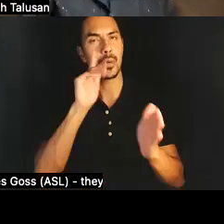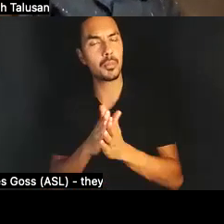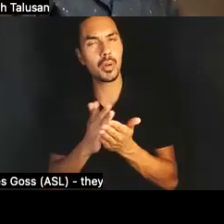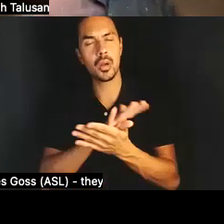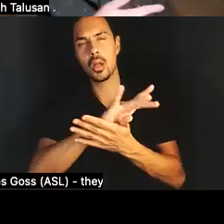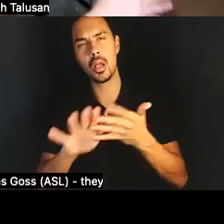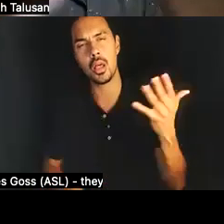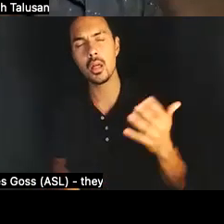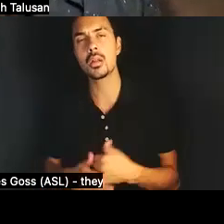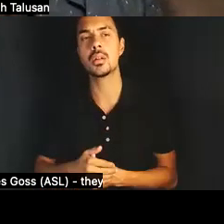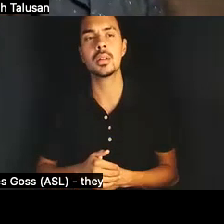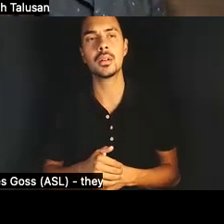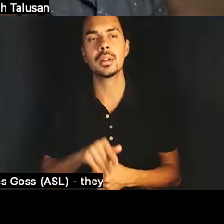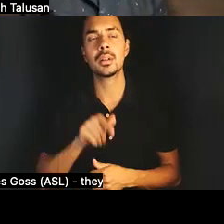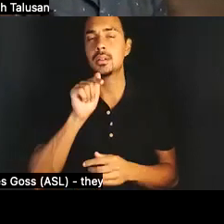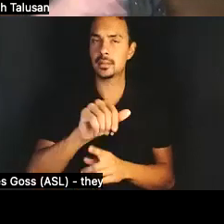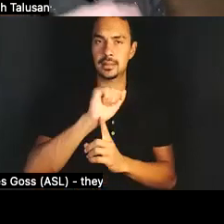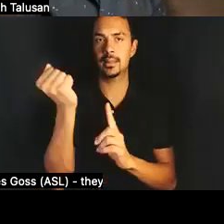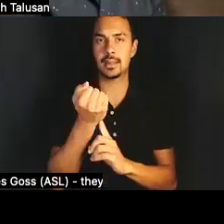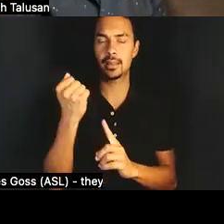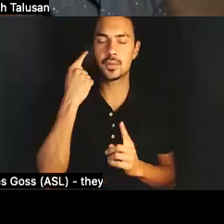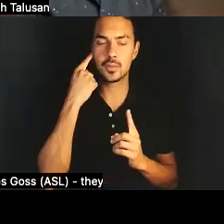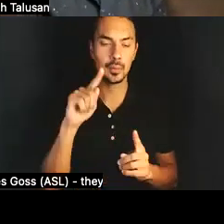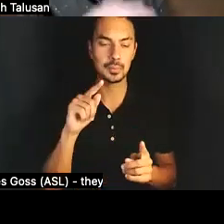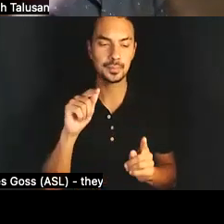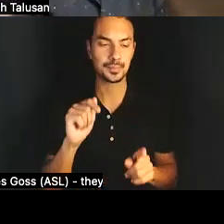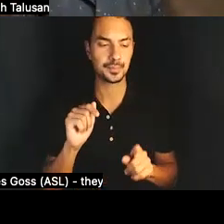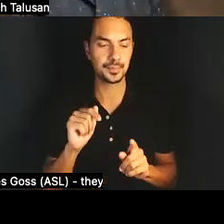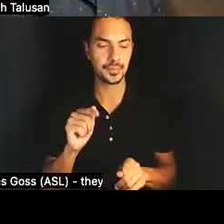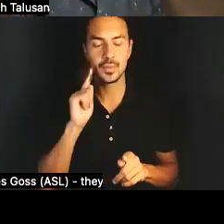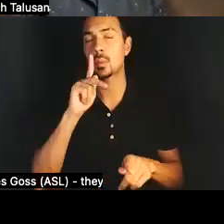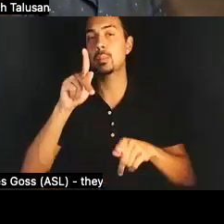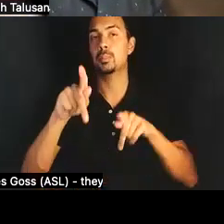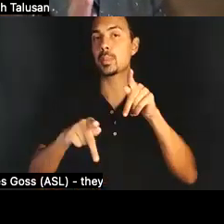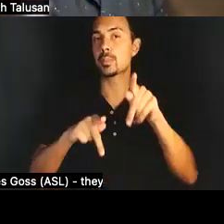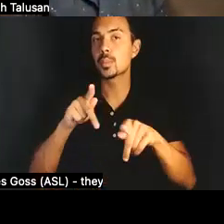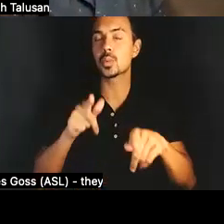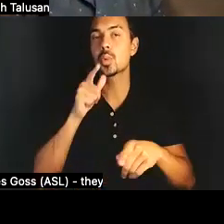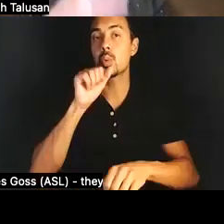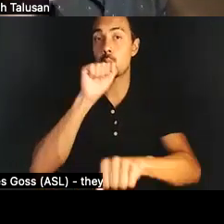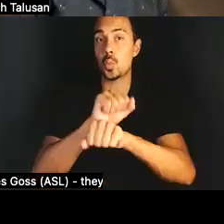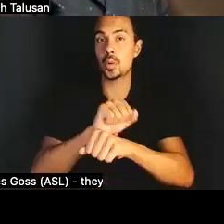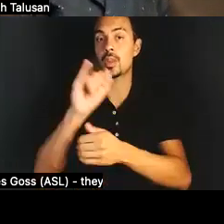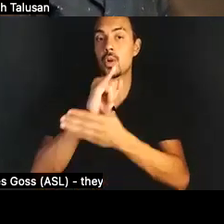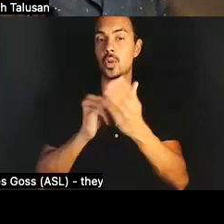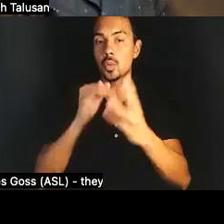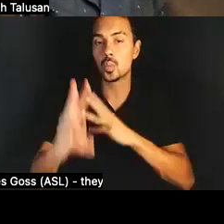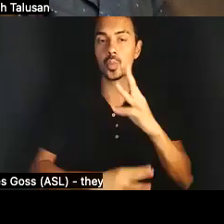book organizers, who are searching for champions of books, right? And this is also the case for